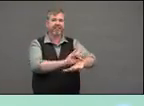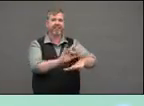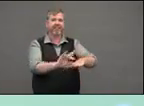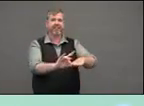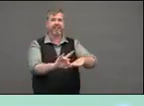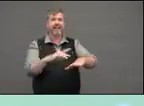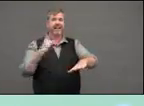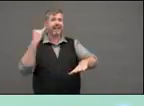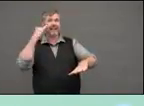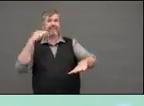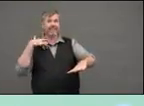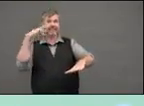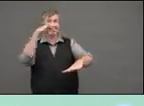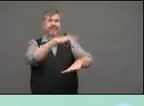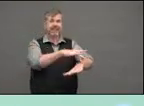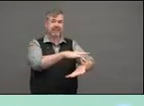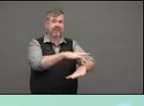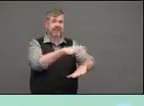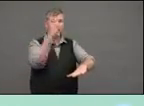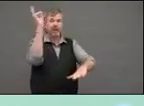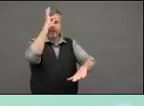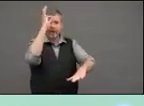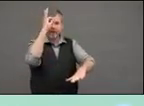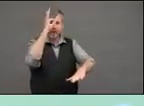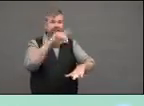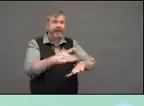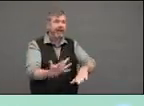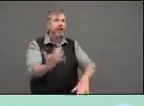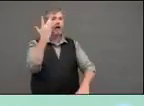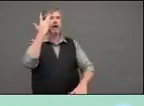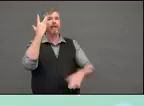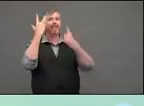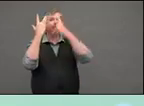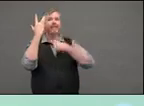you know i touch my face you know don't do that